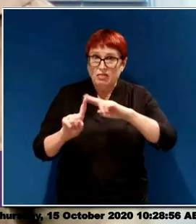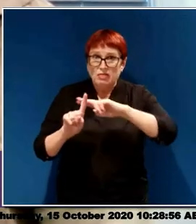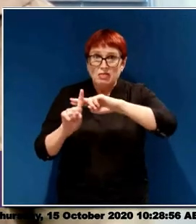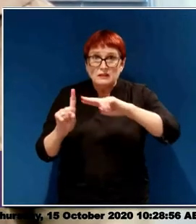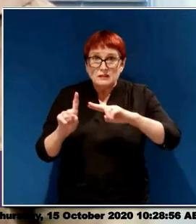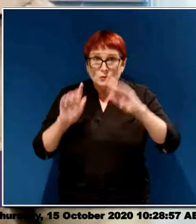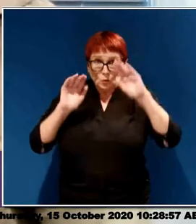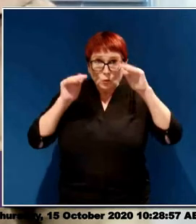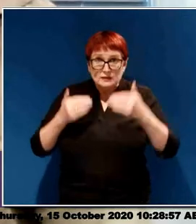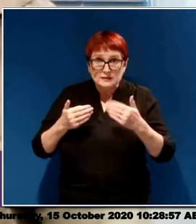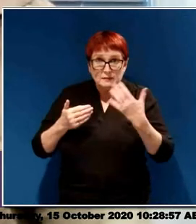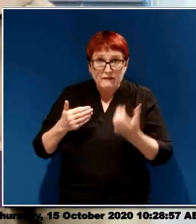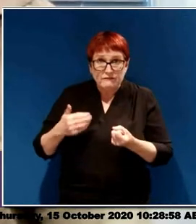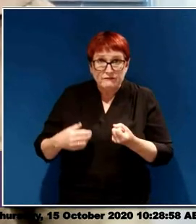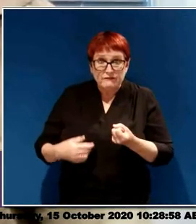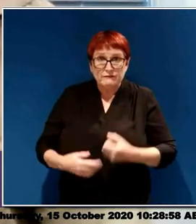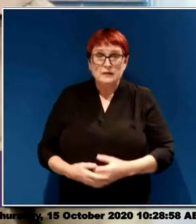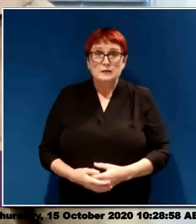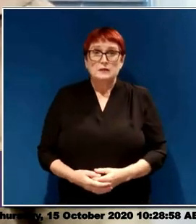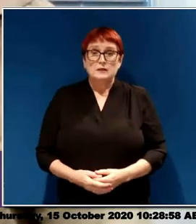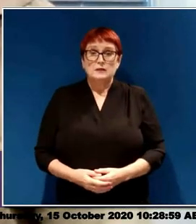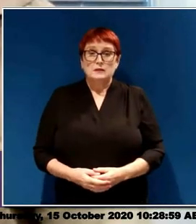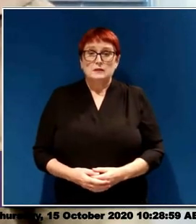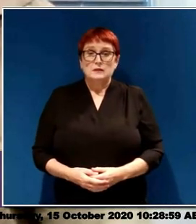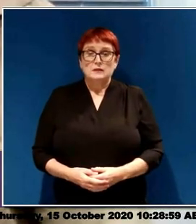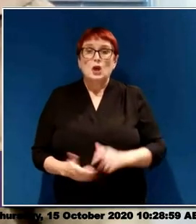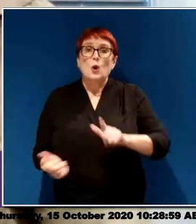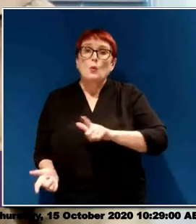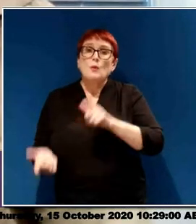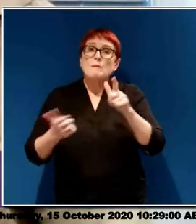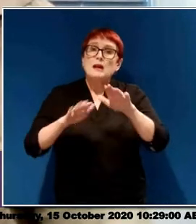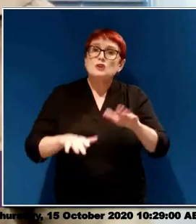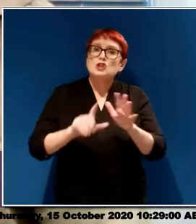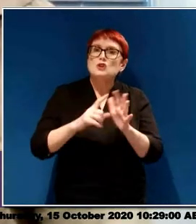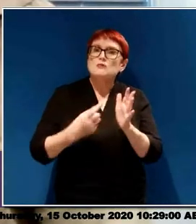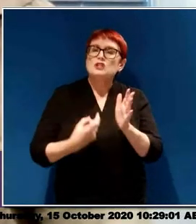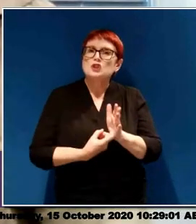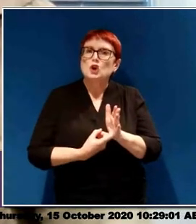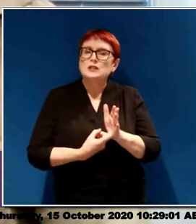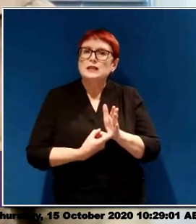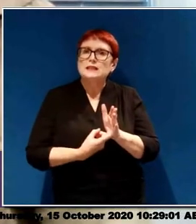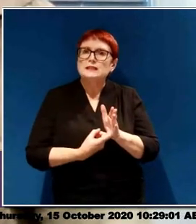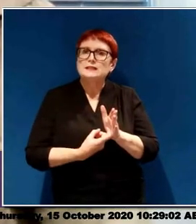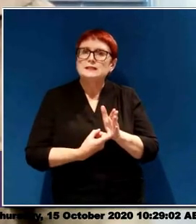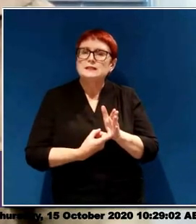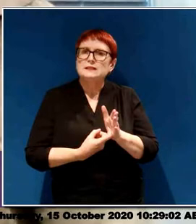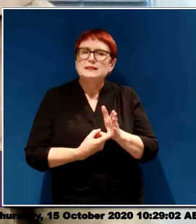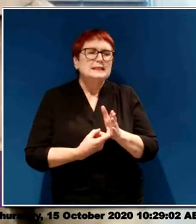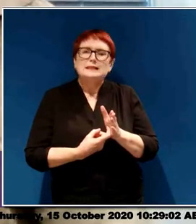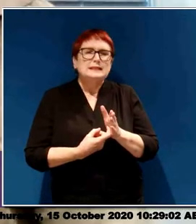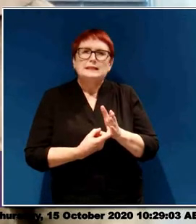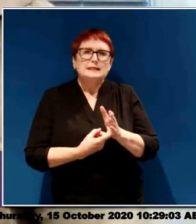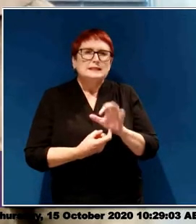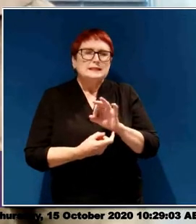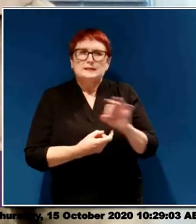We took Jack back to the paediatrician which wouldn't be satisfied with just the Tourette's, she also diagnosed him with co-morbidities